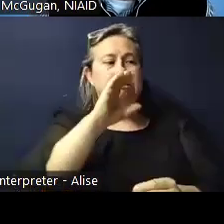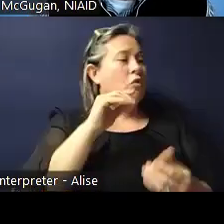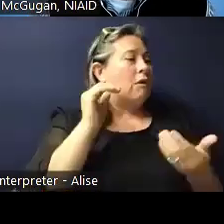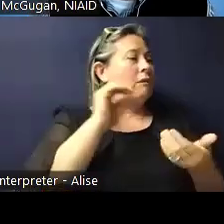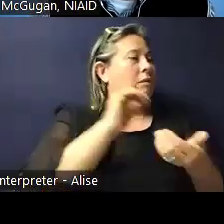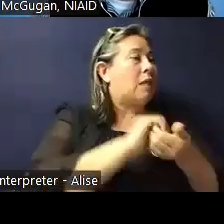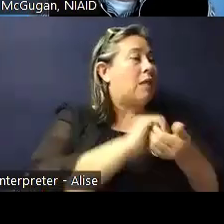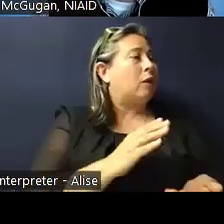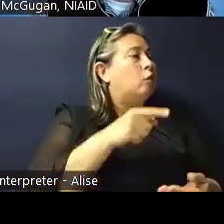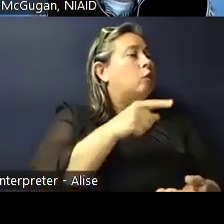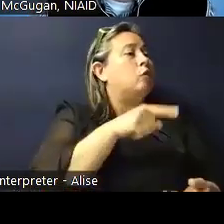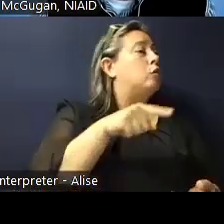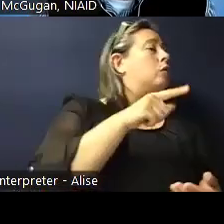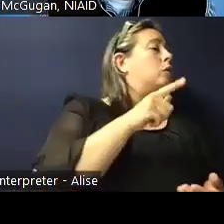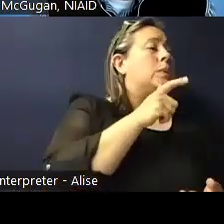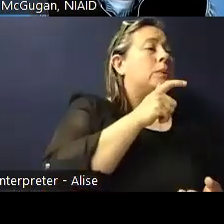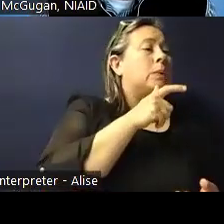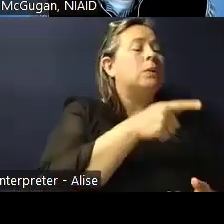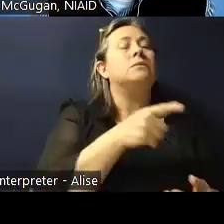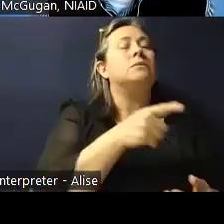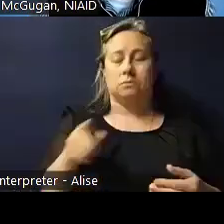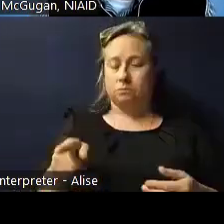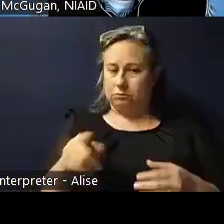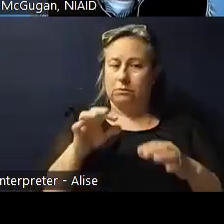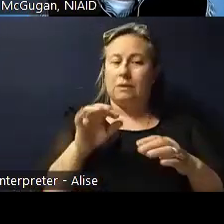in guiding that foreign component of your application.